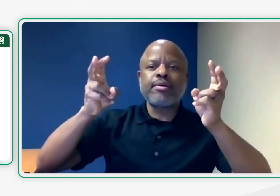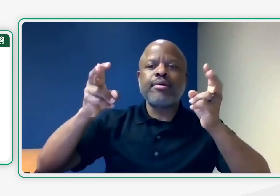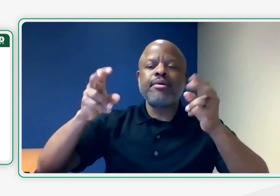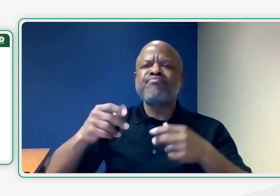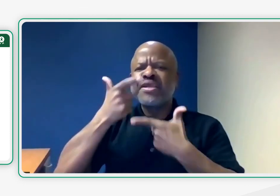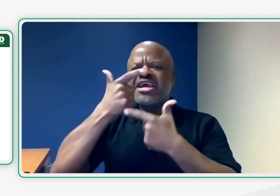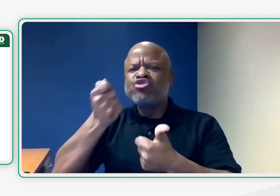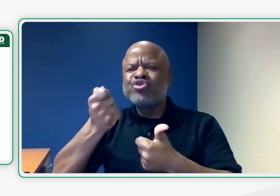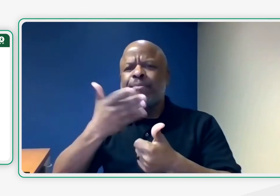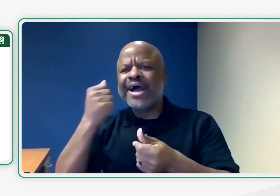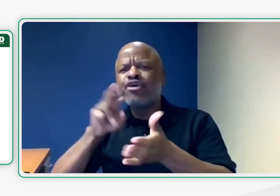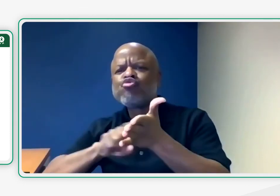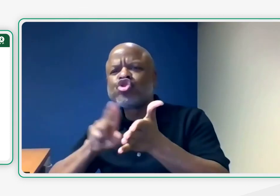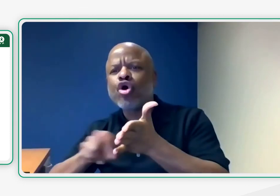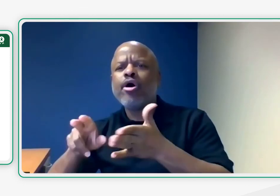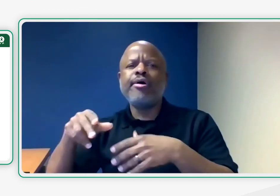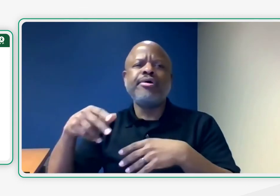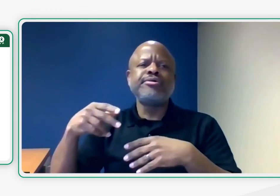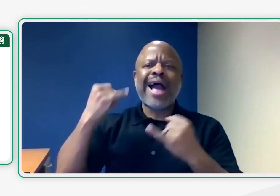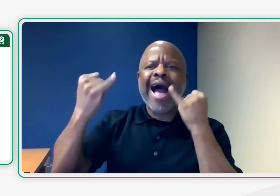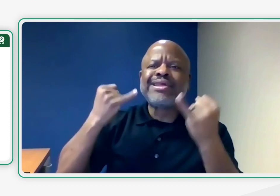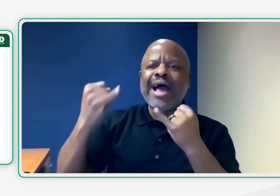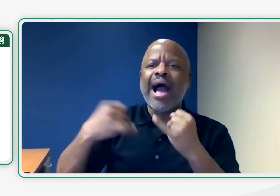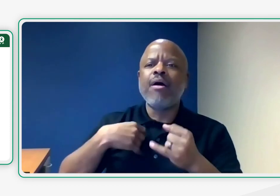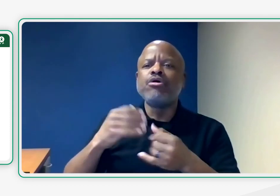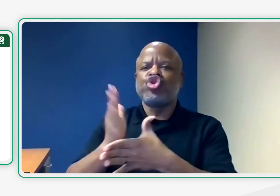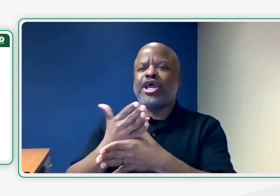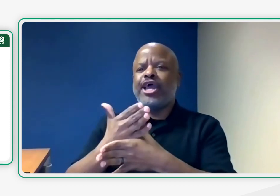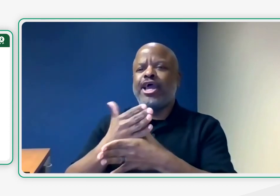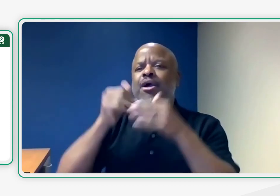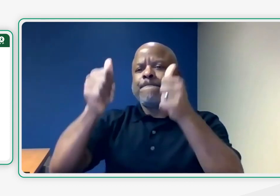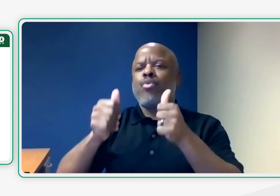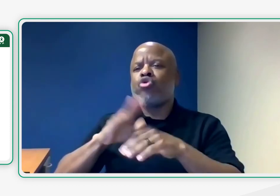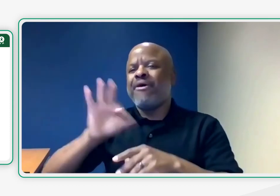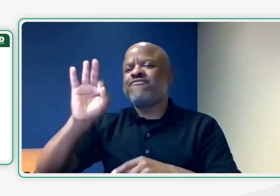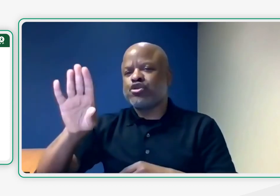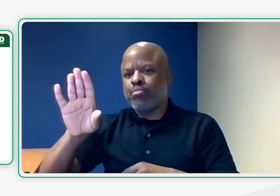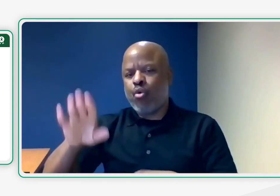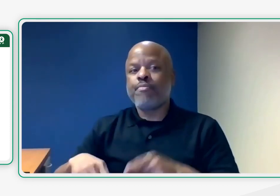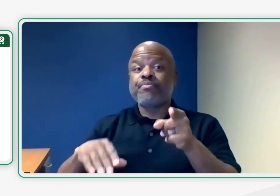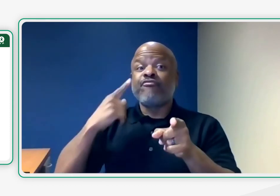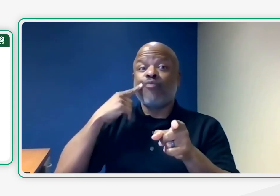my thoughts about finances, some quotes, interesting research, different ideas. That's